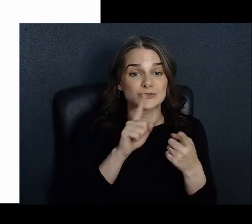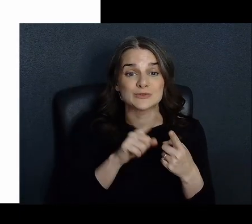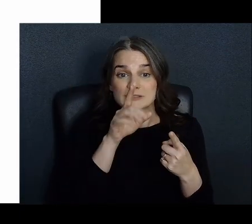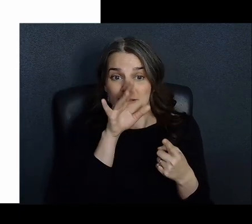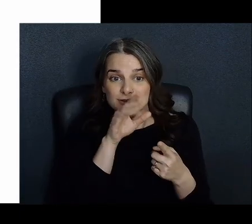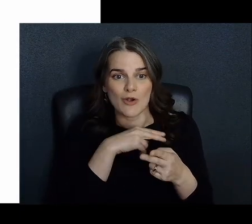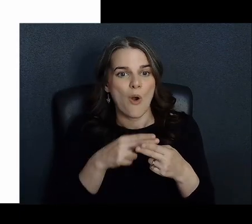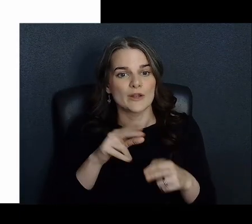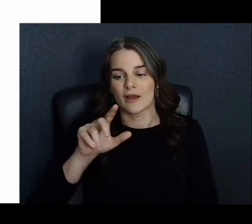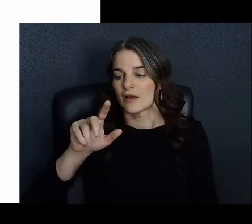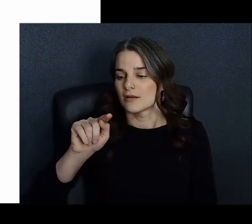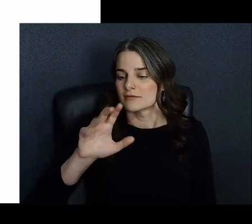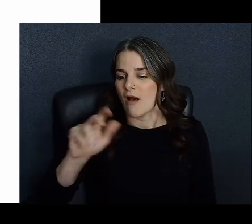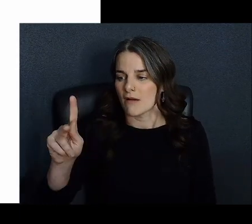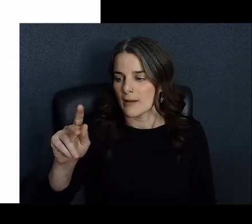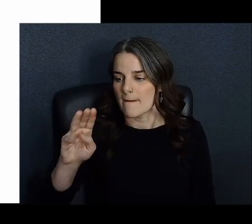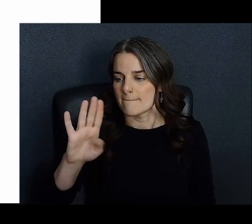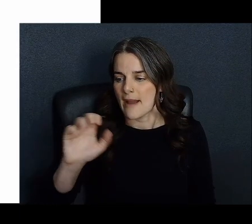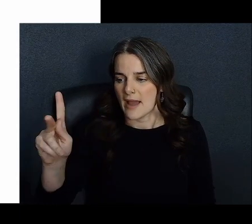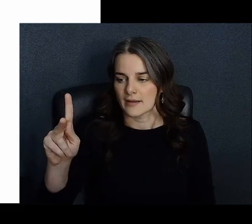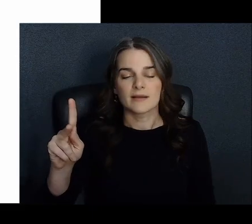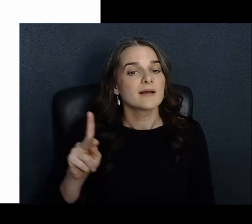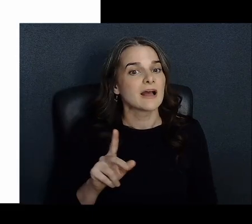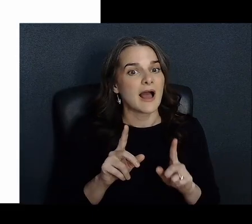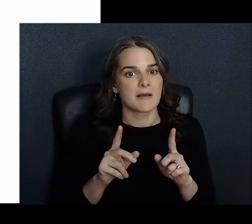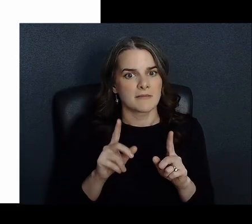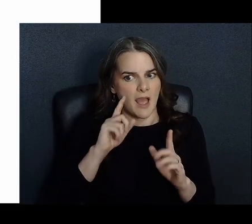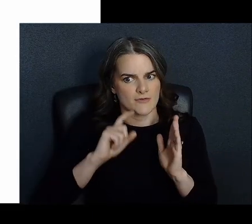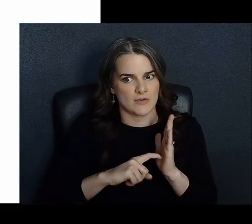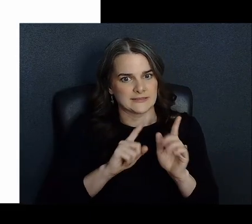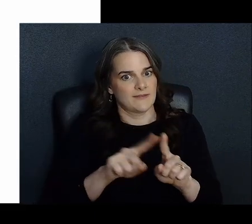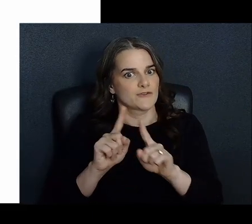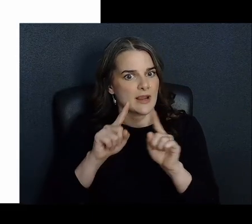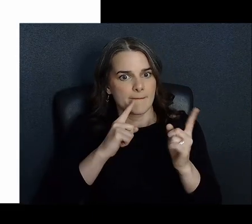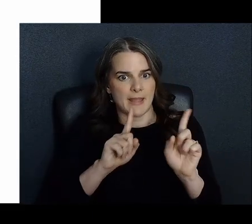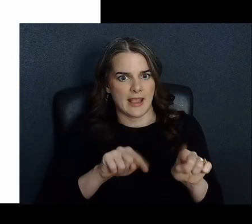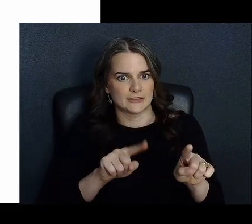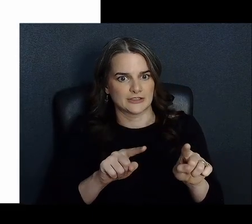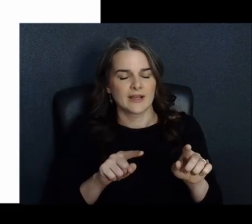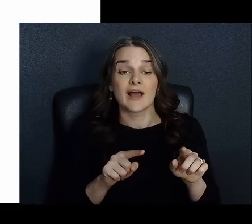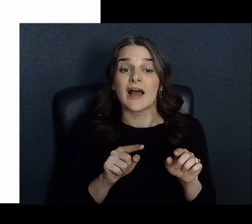The difference that I found between Talk Back and Voice Over, they have some very similar commands,